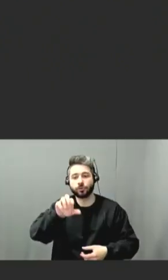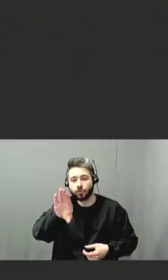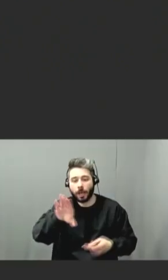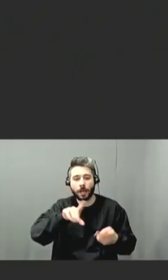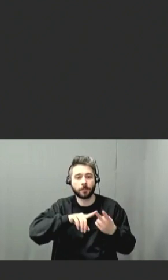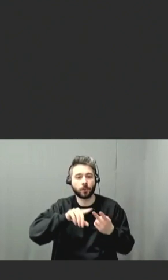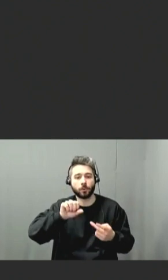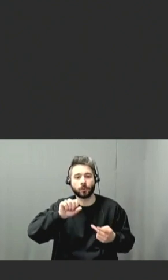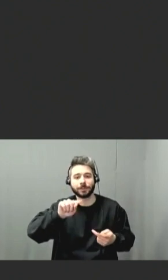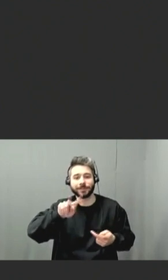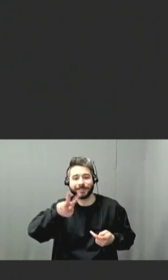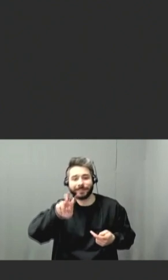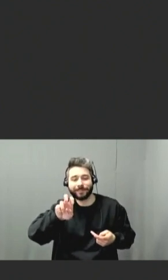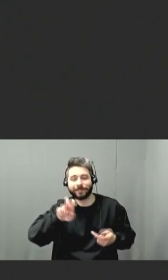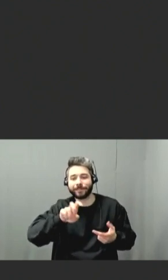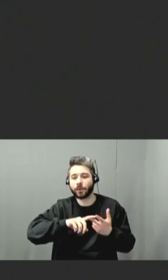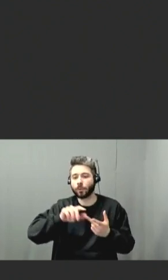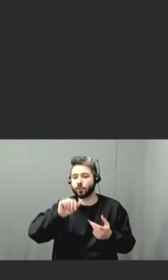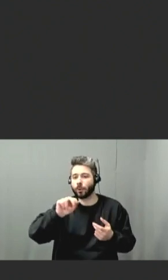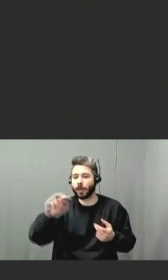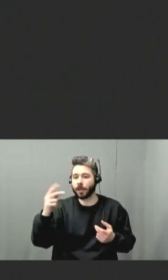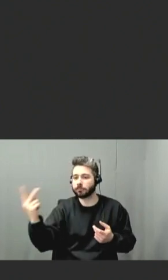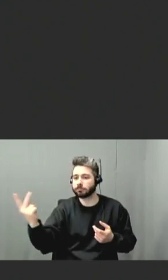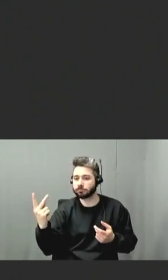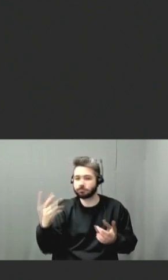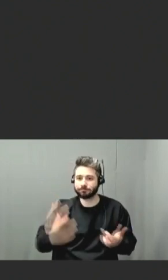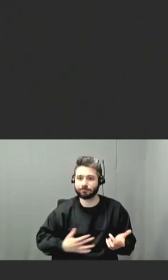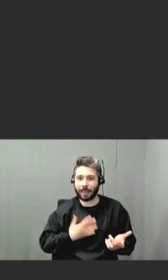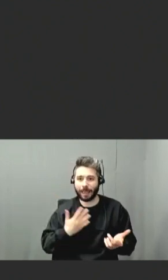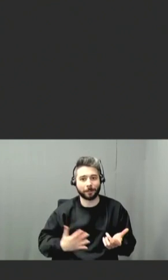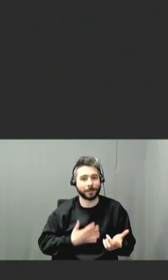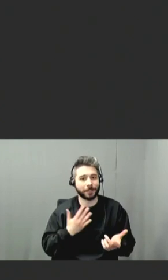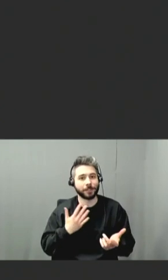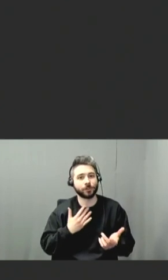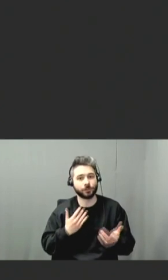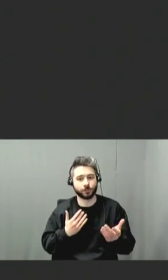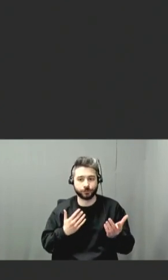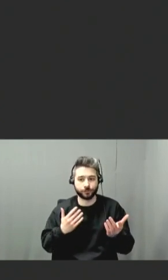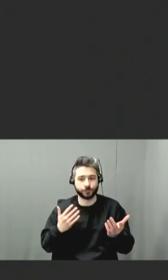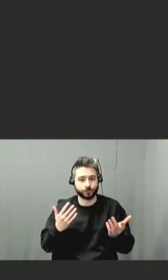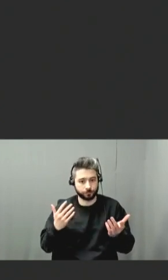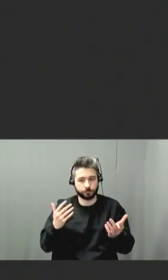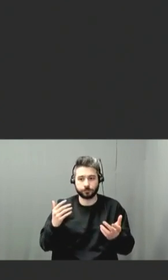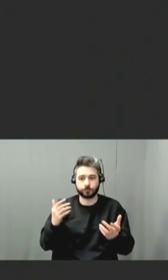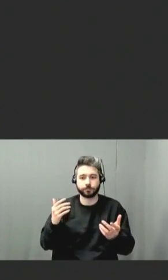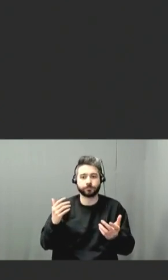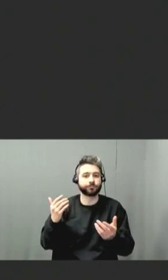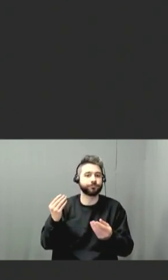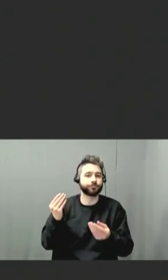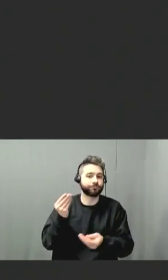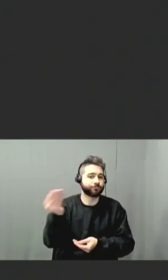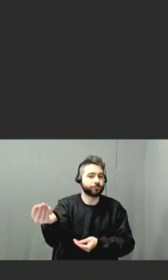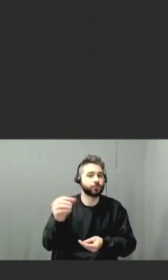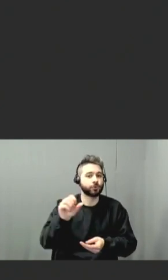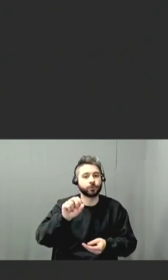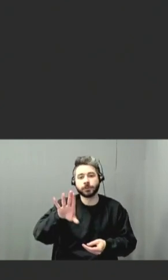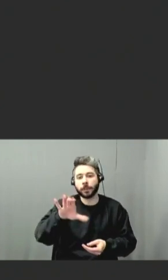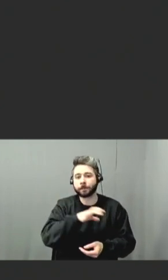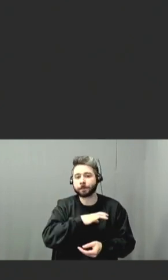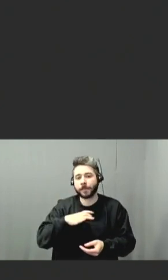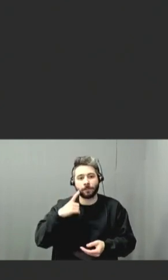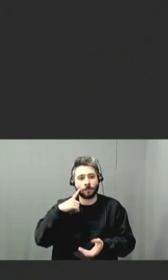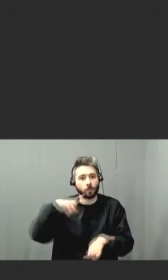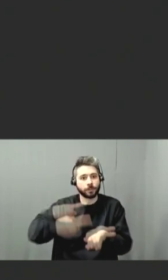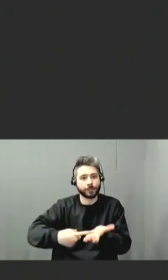or to Ann and I. We'd be happy to get those to the subcommittee for discussion. All right.